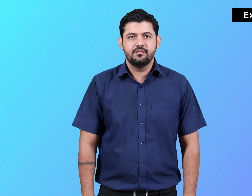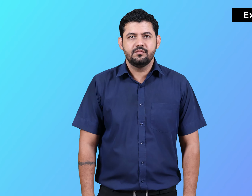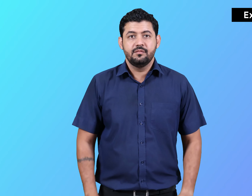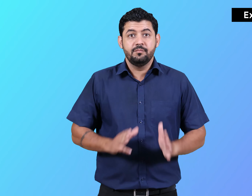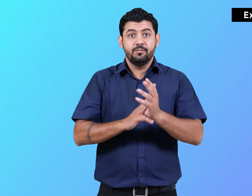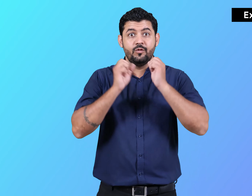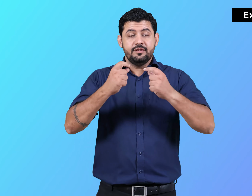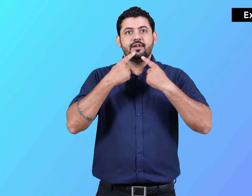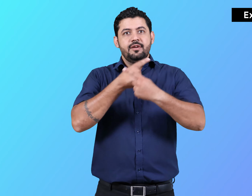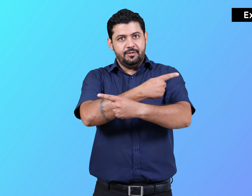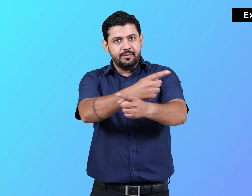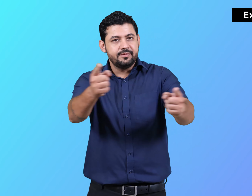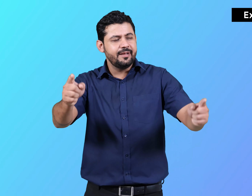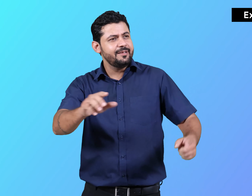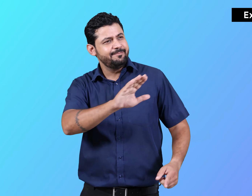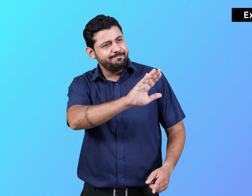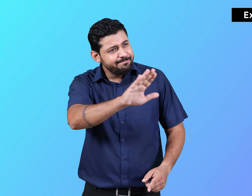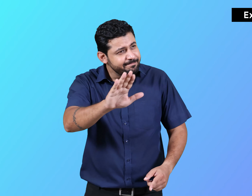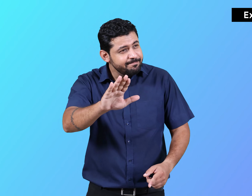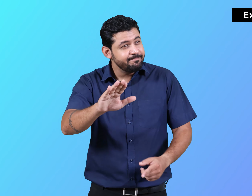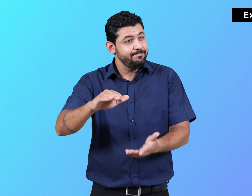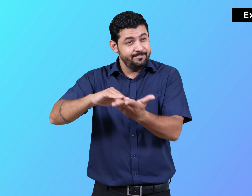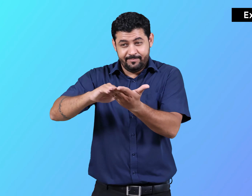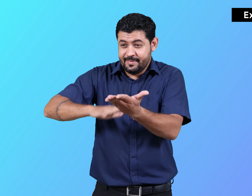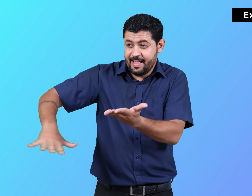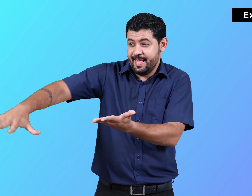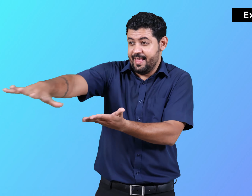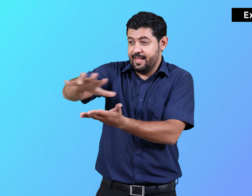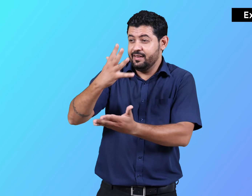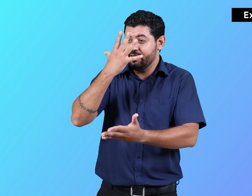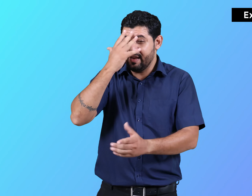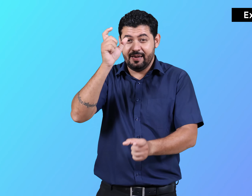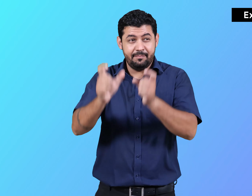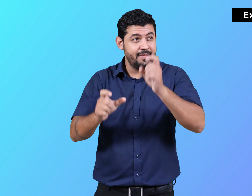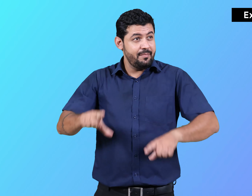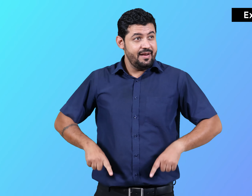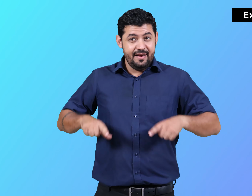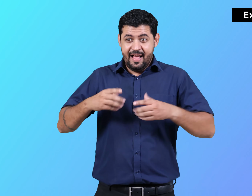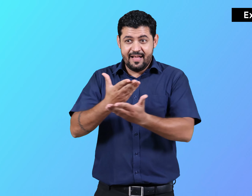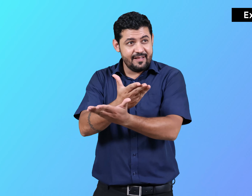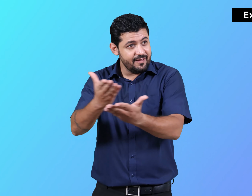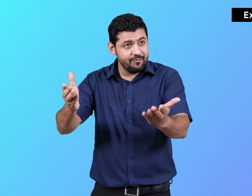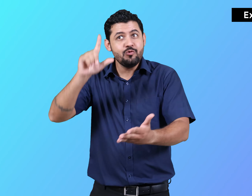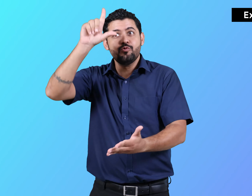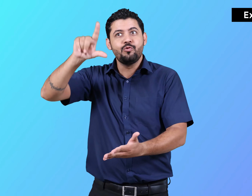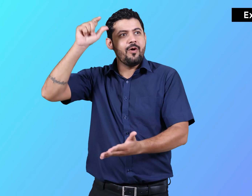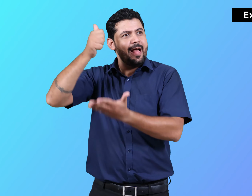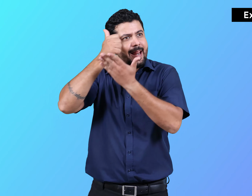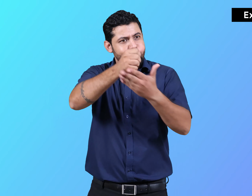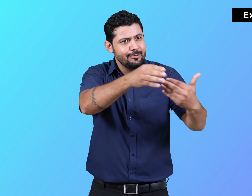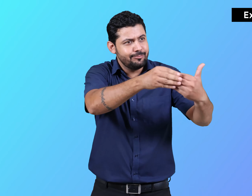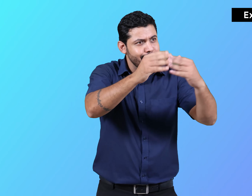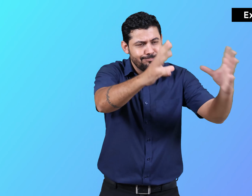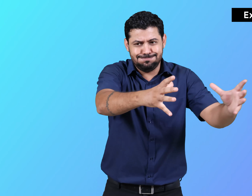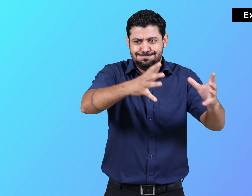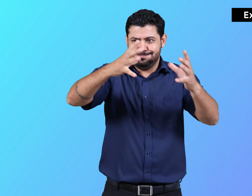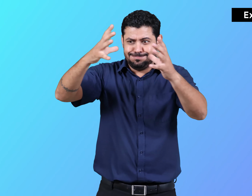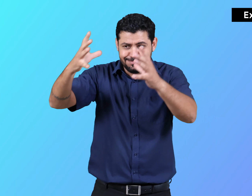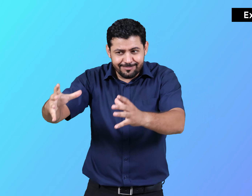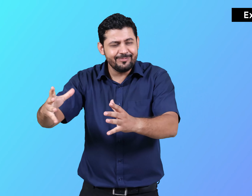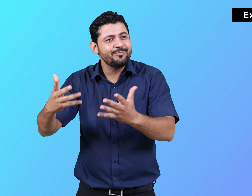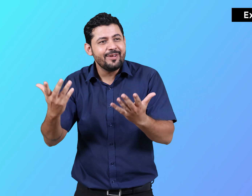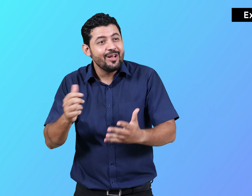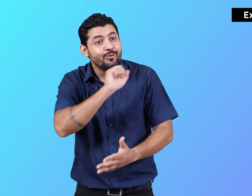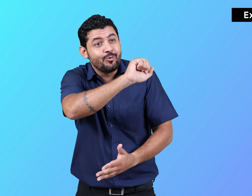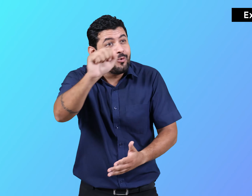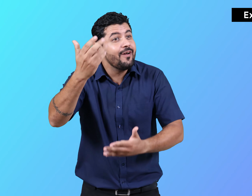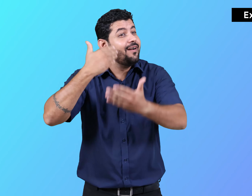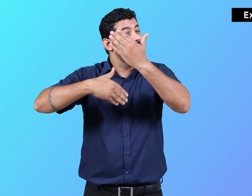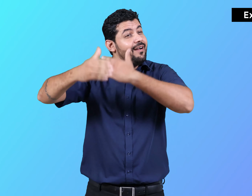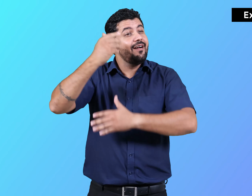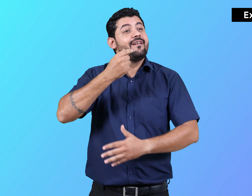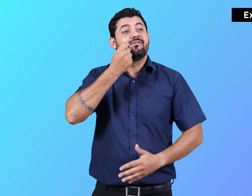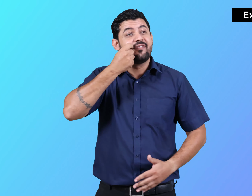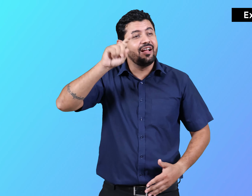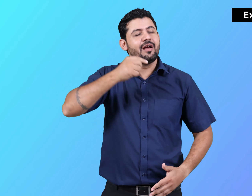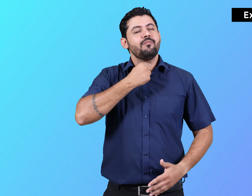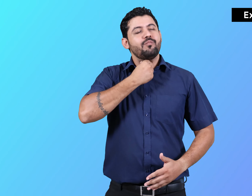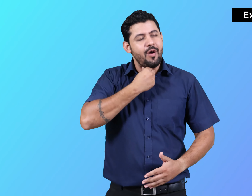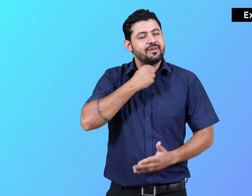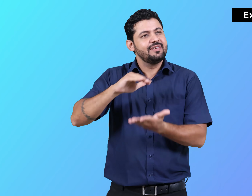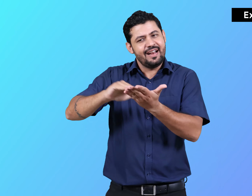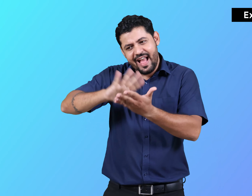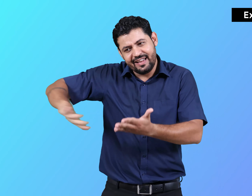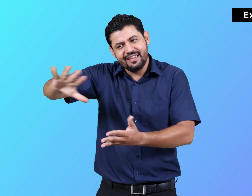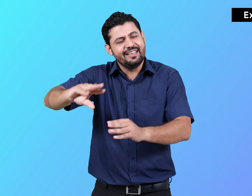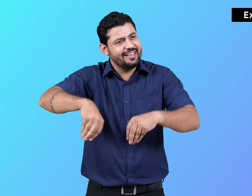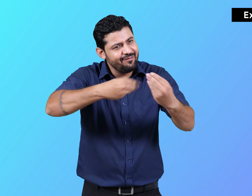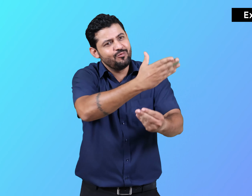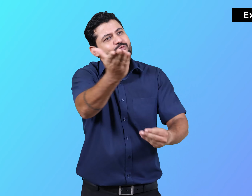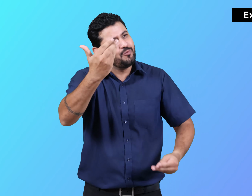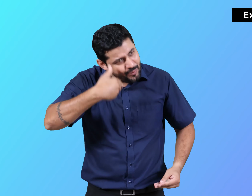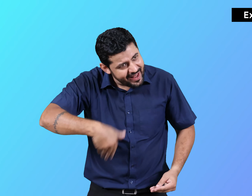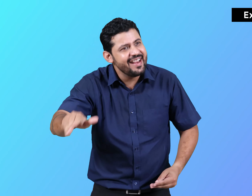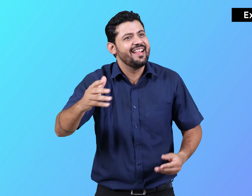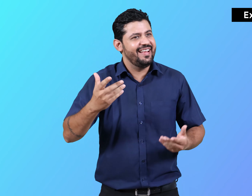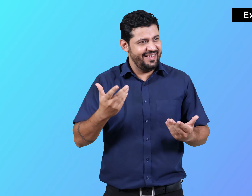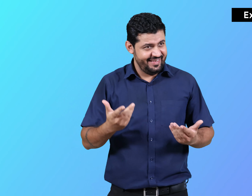“The LORD will lead you into the land he promised to give you. The Canaanites live there now. But God promised your ancestors